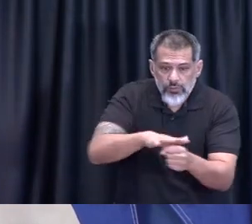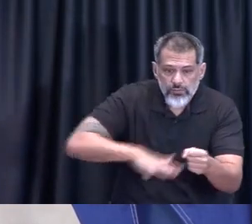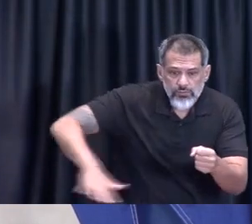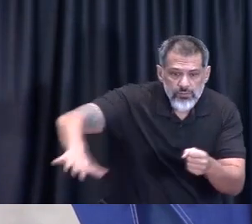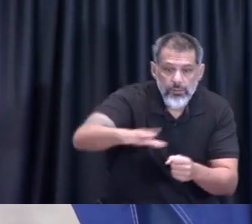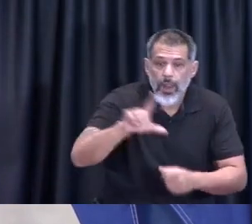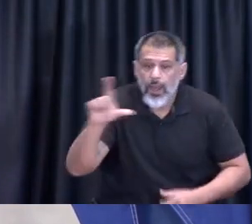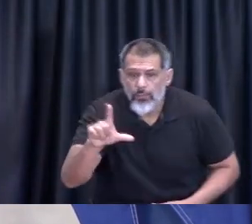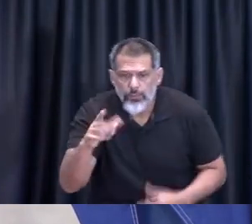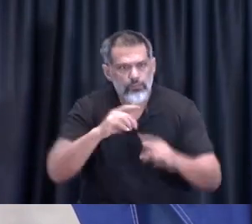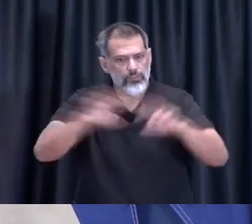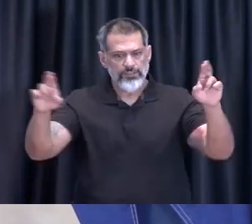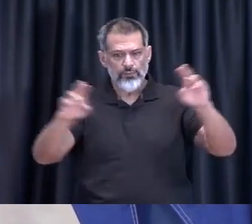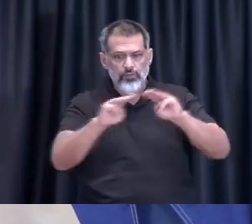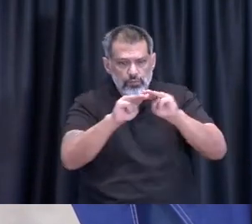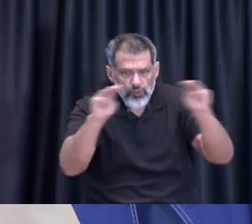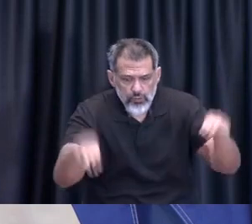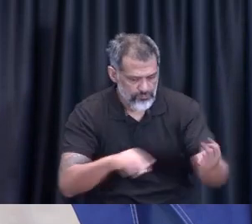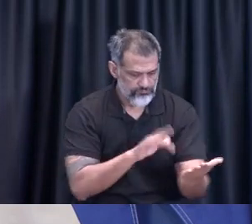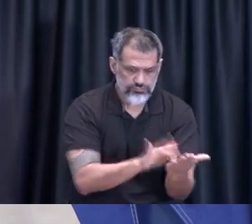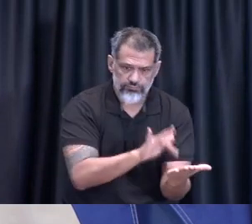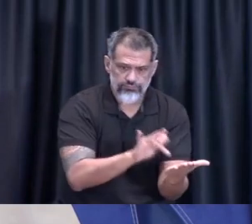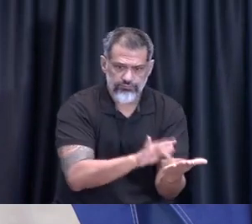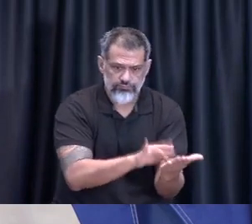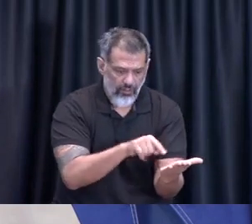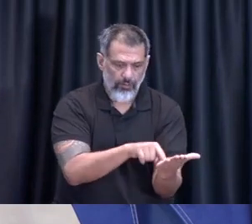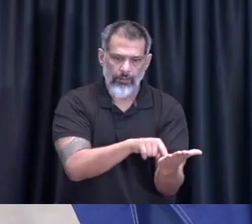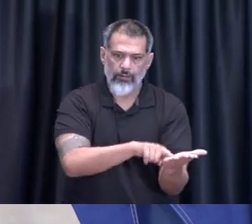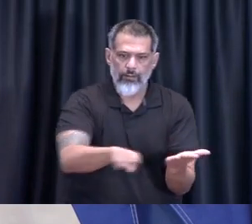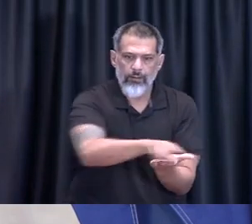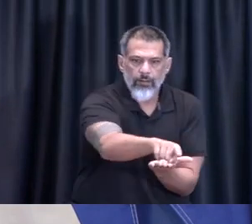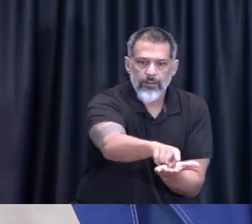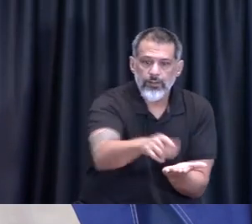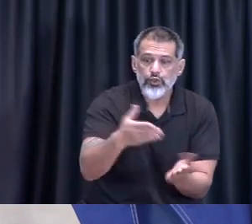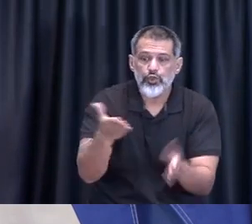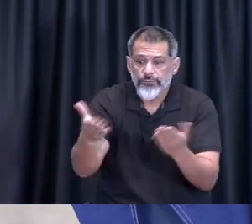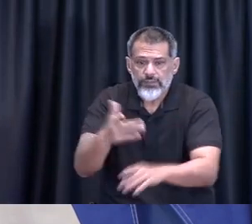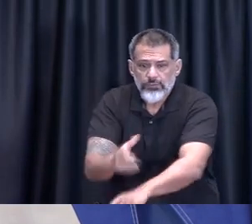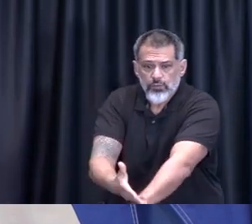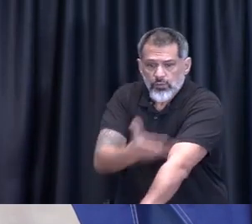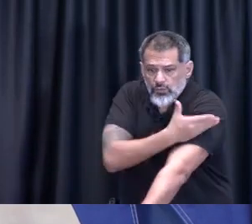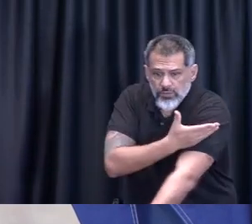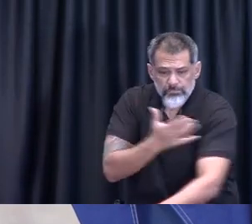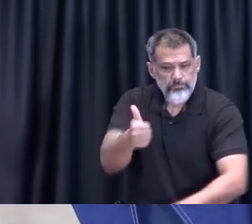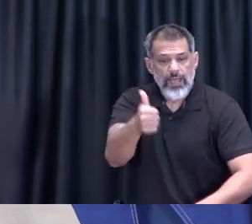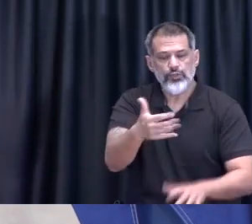So all of this is in the cause of faster and better service that provides greater and greater choice and convenience, and